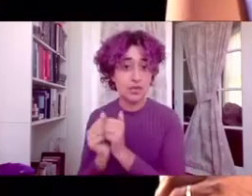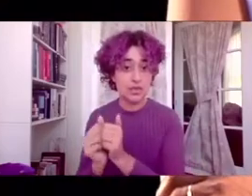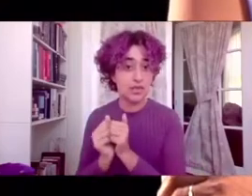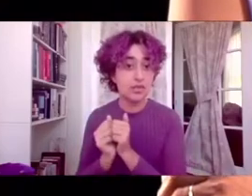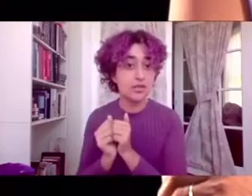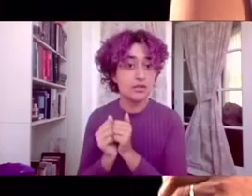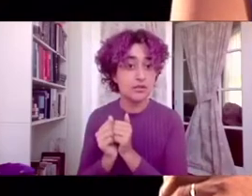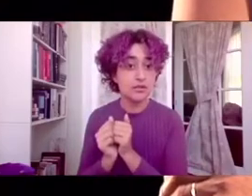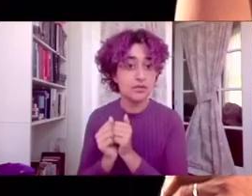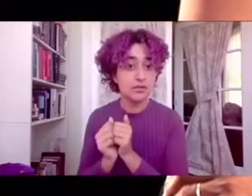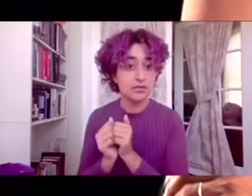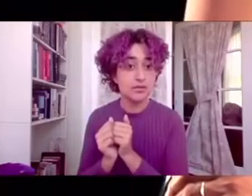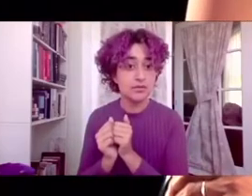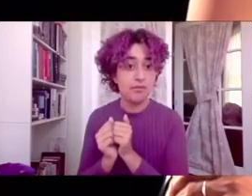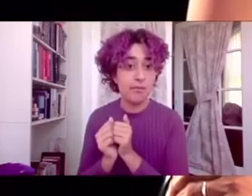He got kids. She said two?